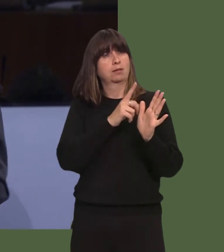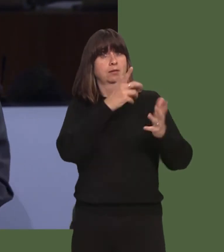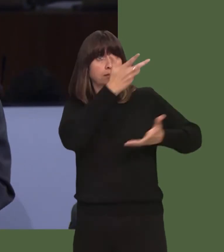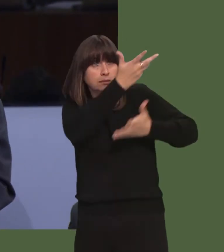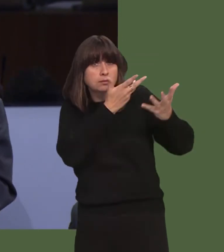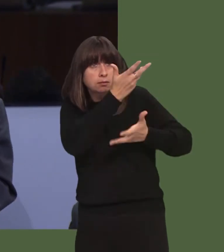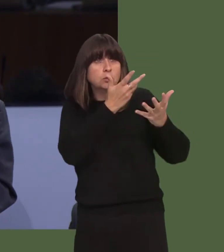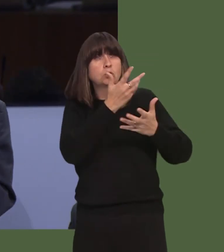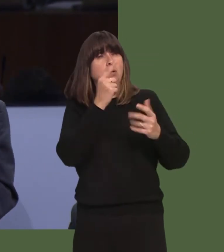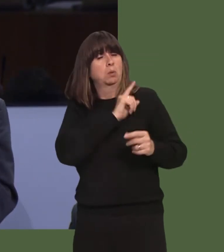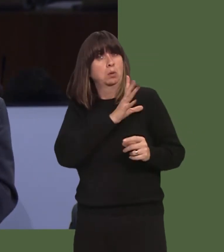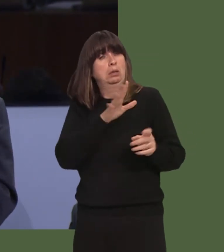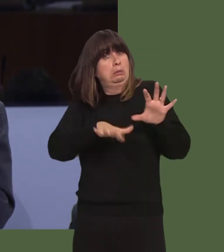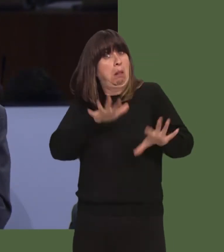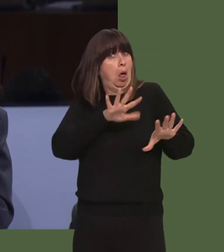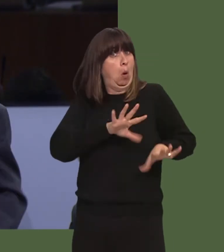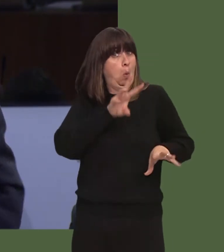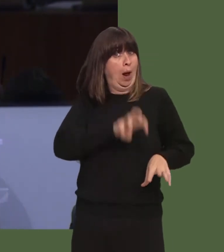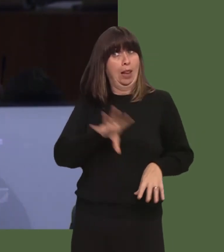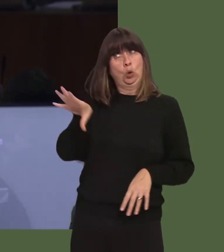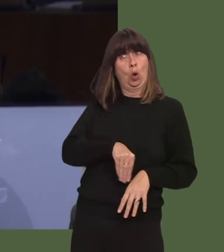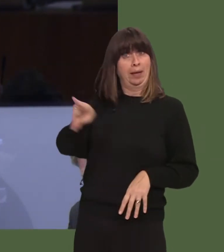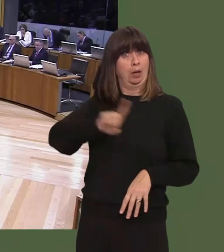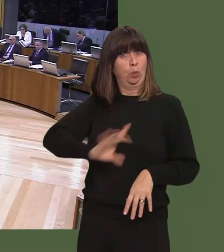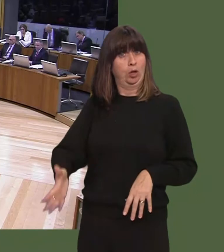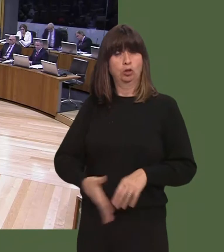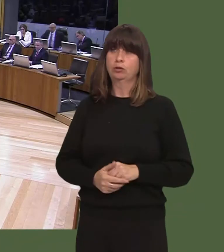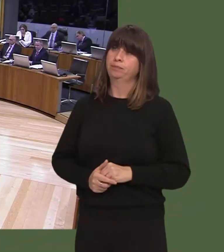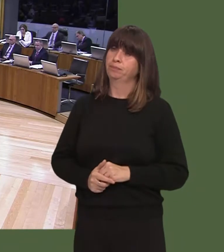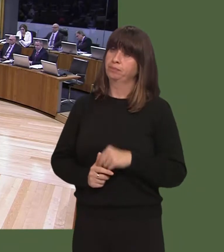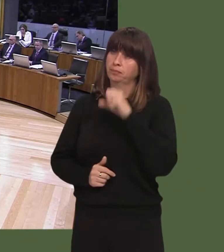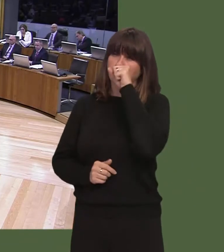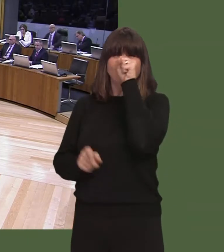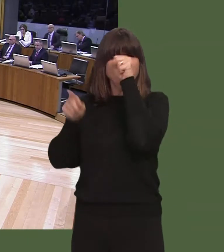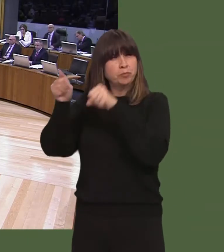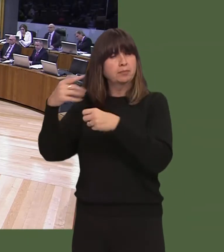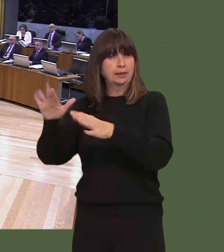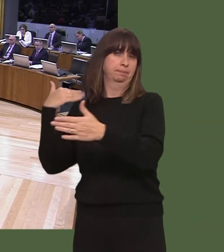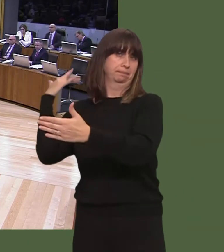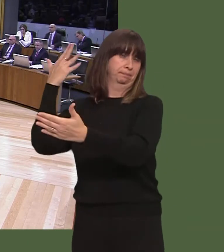introducing a similar scheme in Wales, please? Carwyn Jones AM: That's not a particularly new scheme.